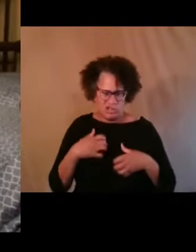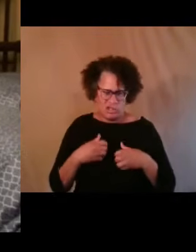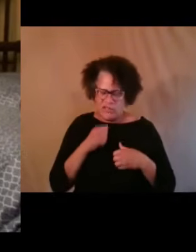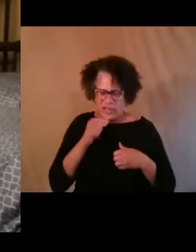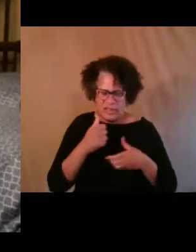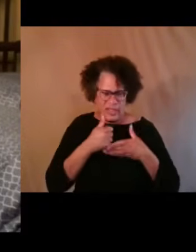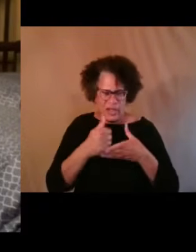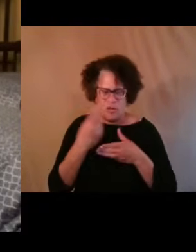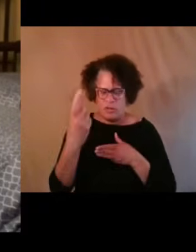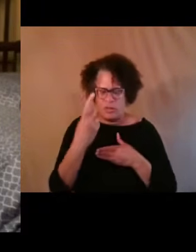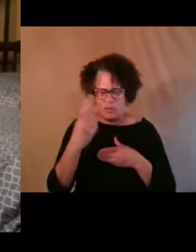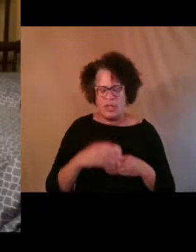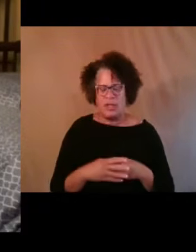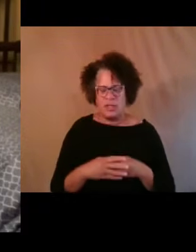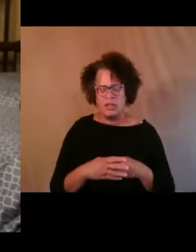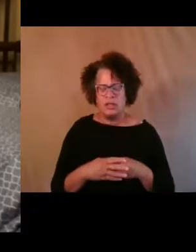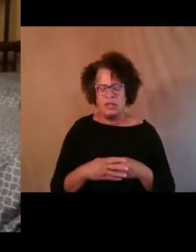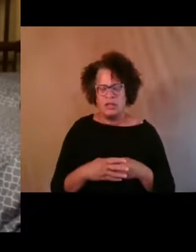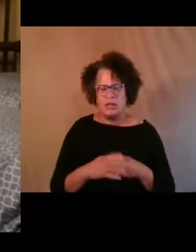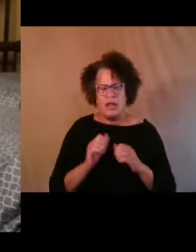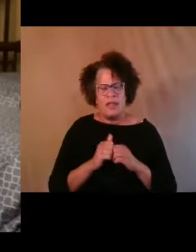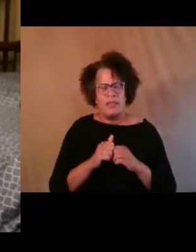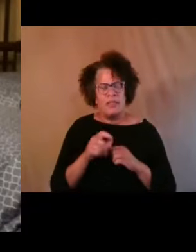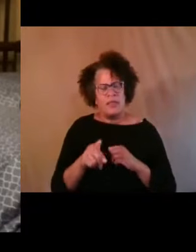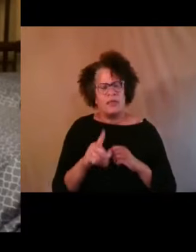and this was the way for me to save myself.